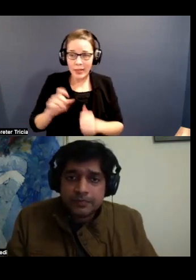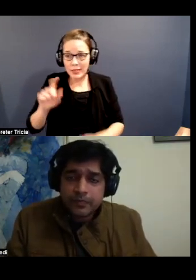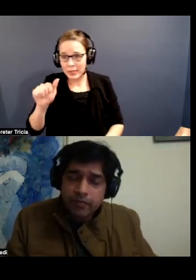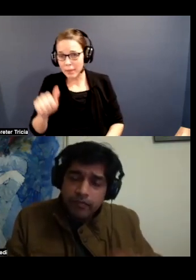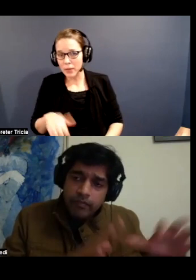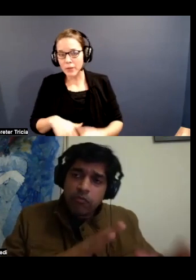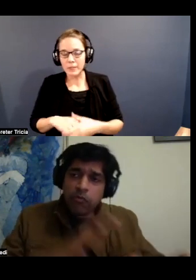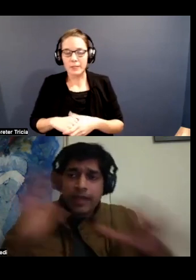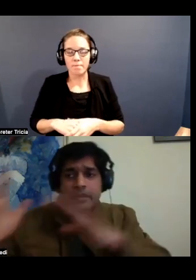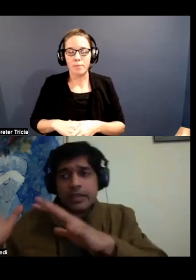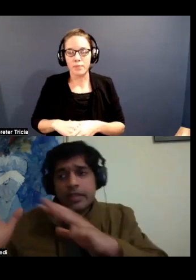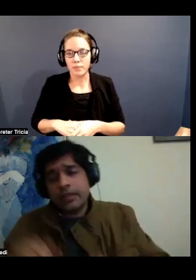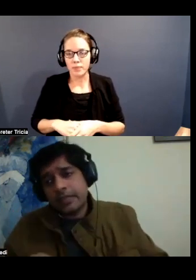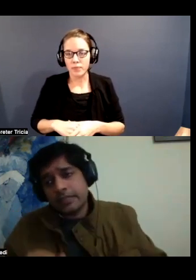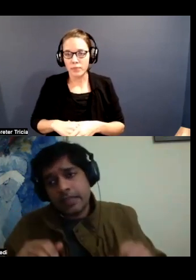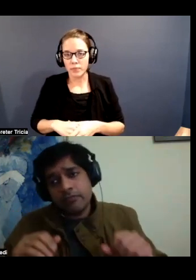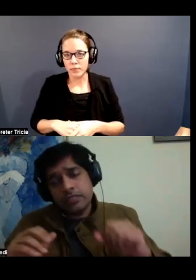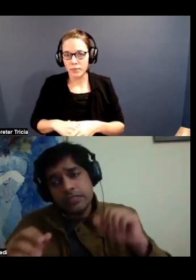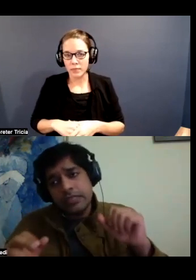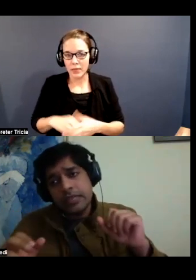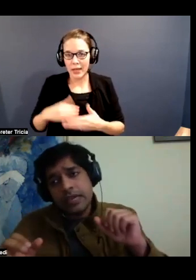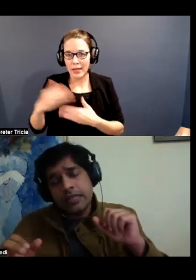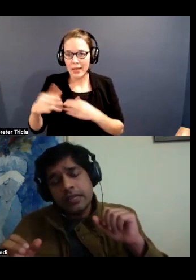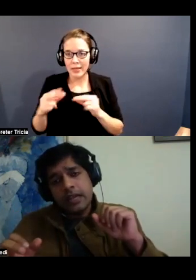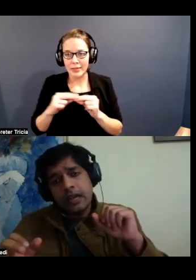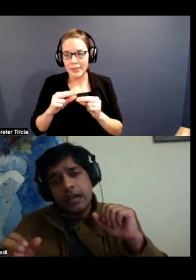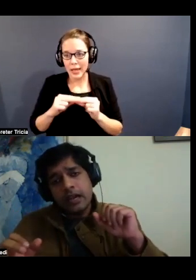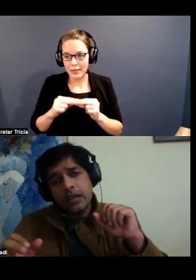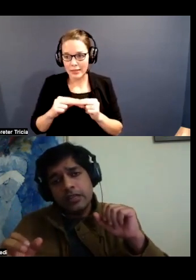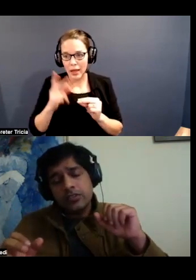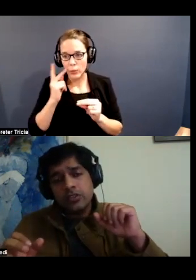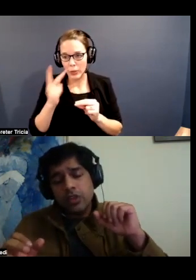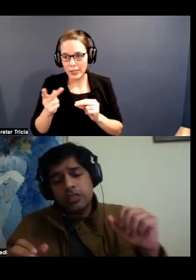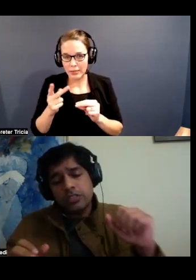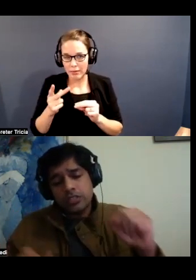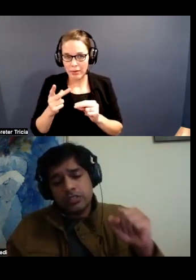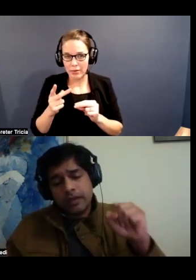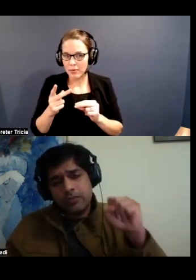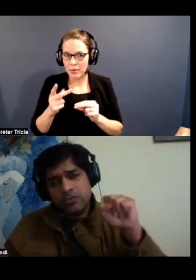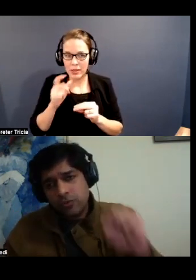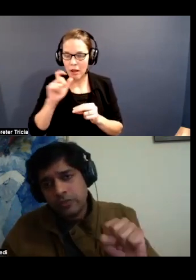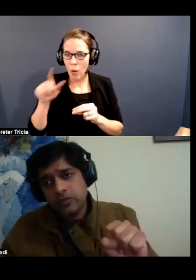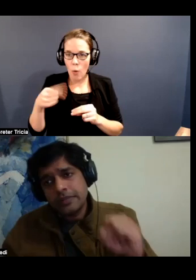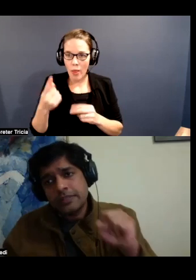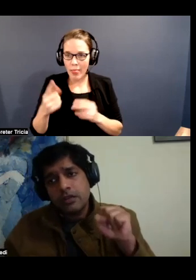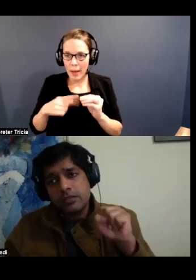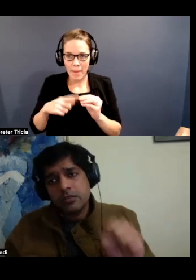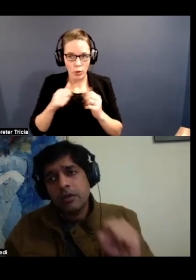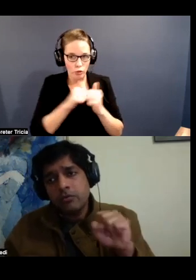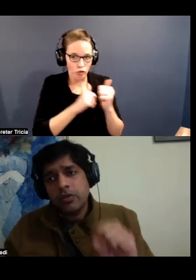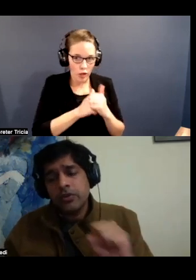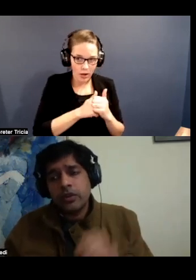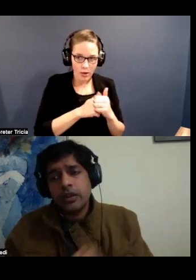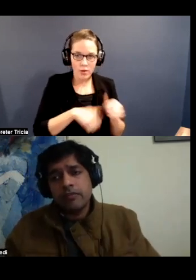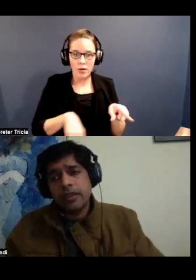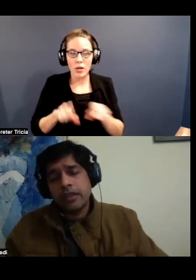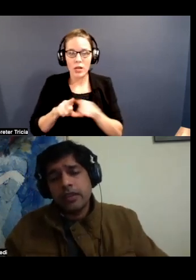Finally, in the next slide, we see that it's not just about structure, it's also about where you're living.